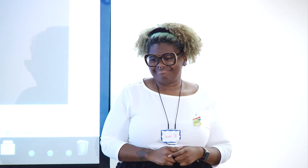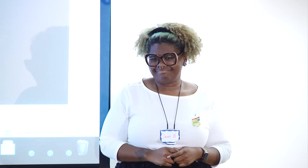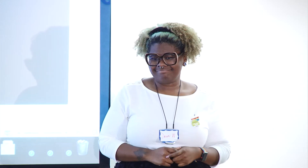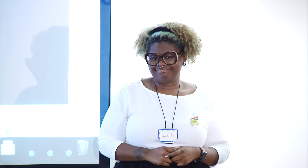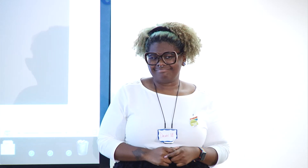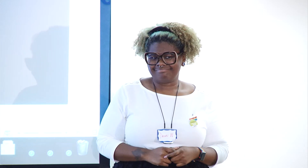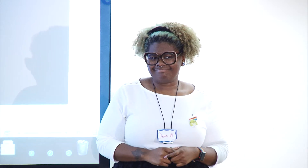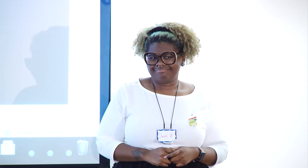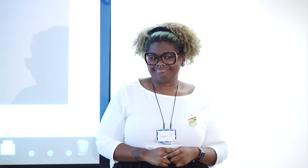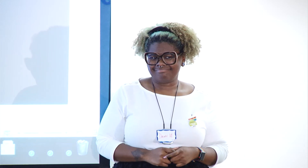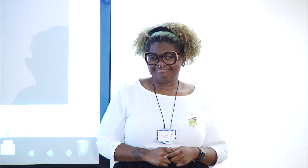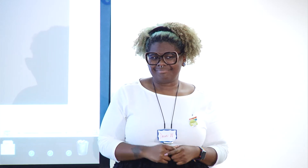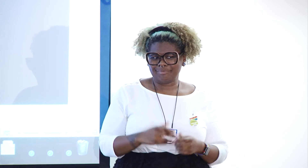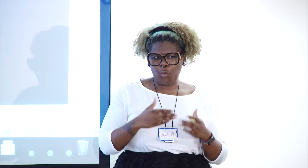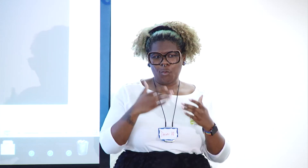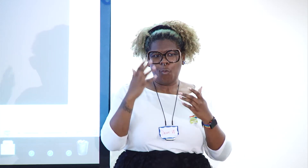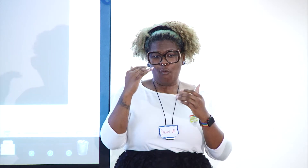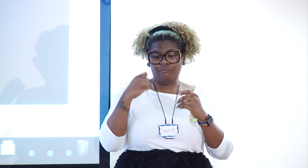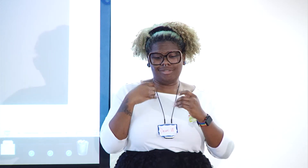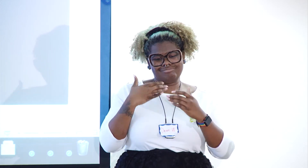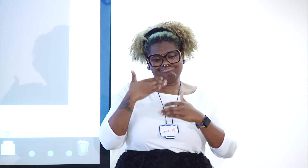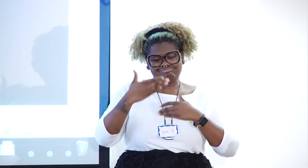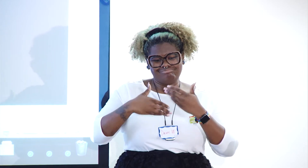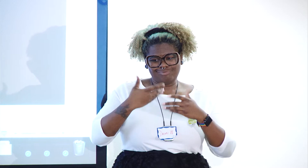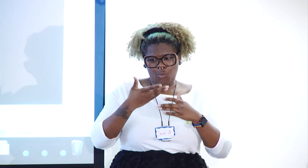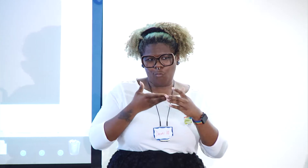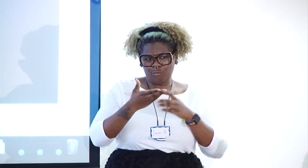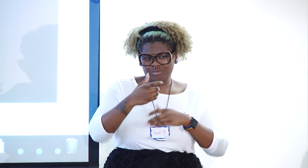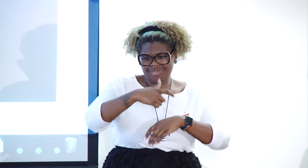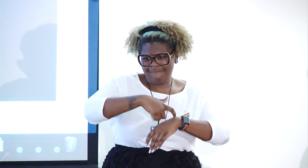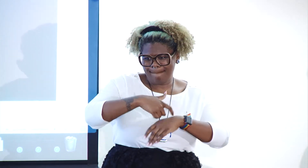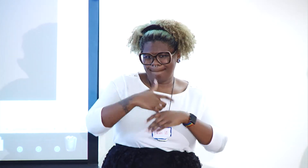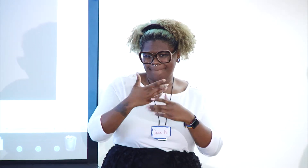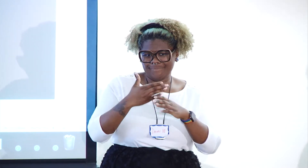I think that has a lot to do with dealing with that.